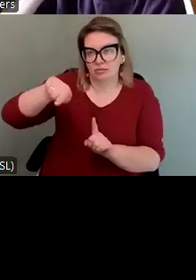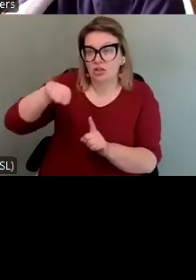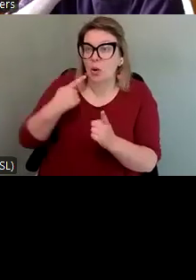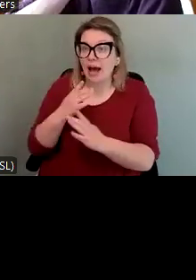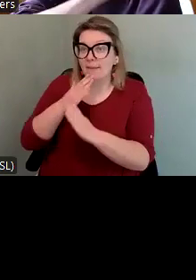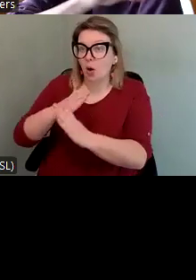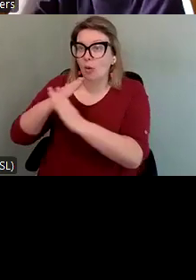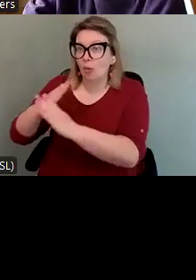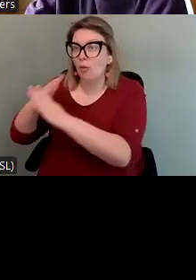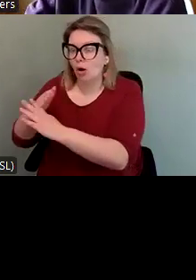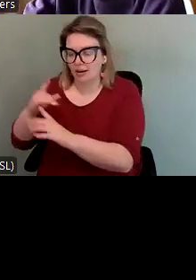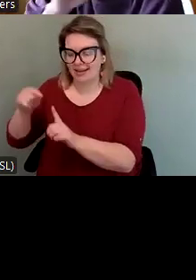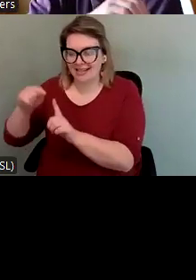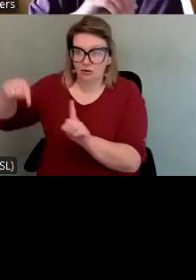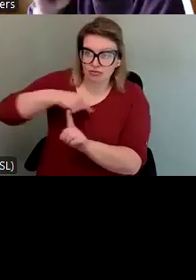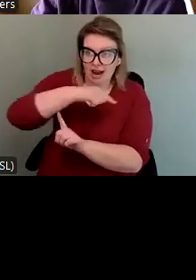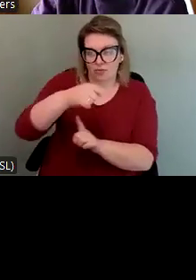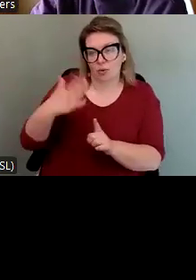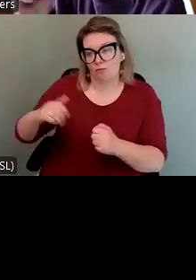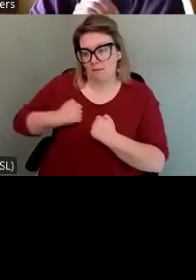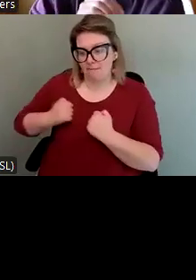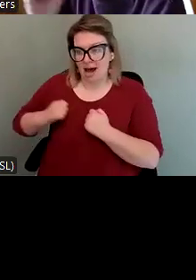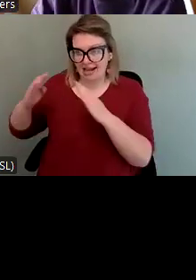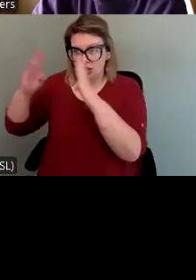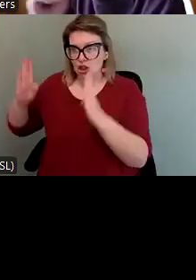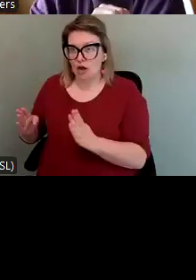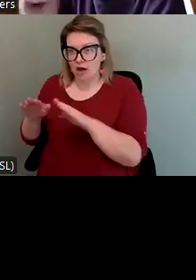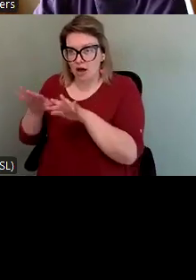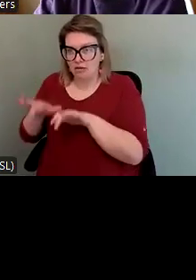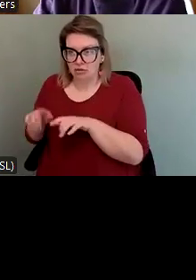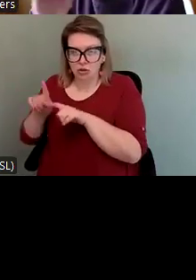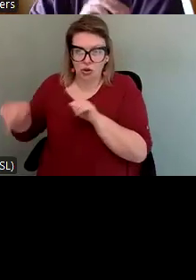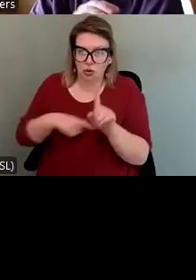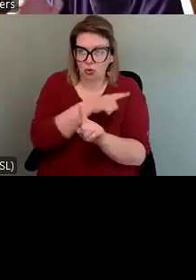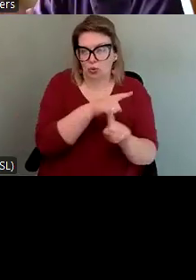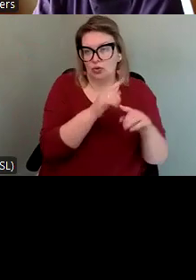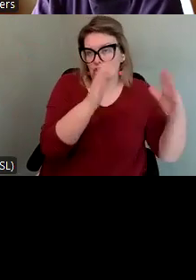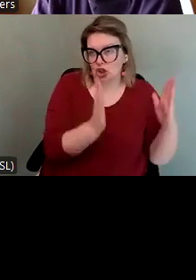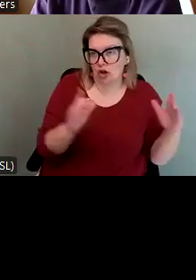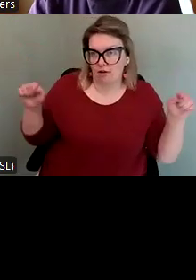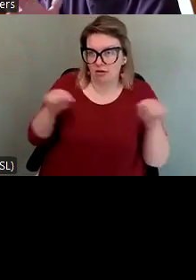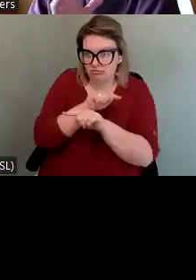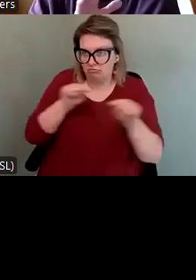It's talking server-to-server directly. That is more of an advanced thing, but it is available.